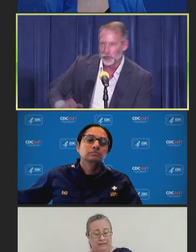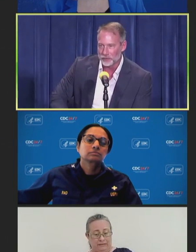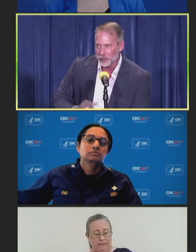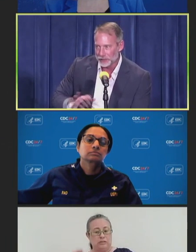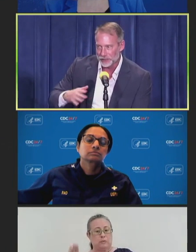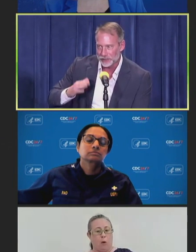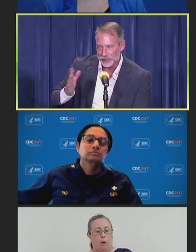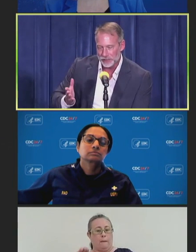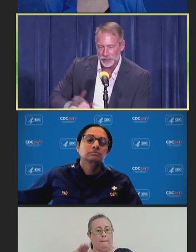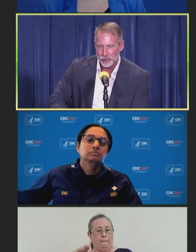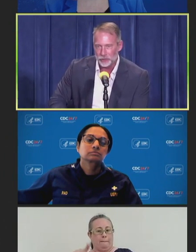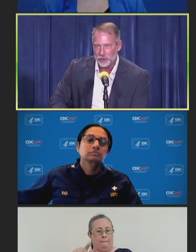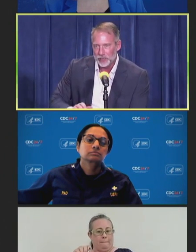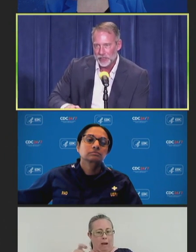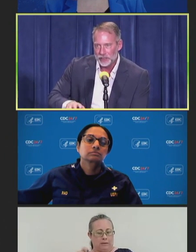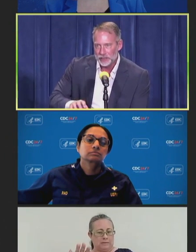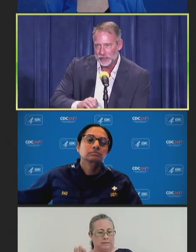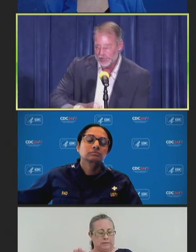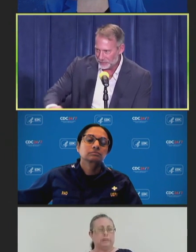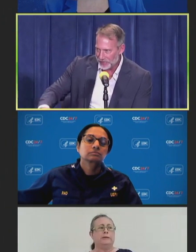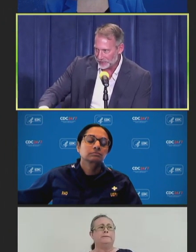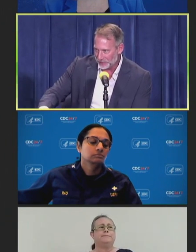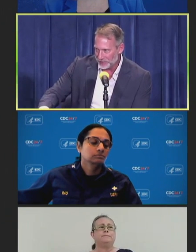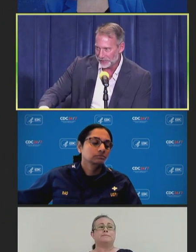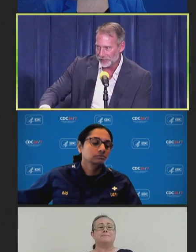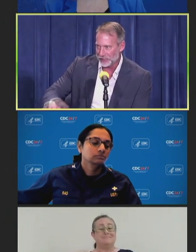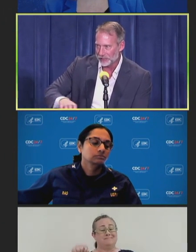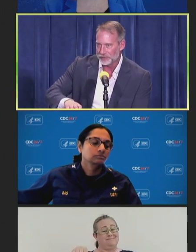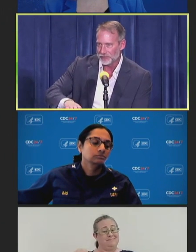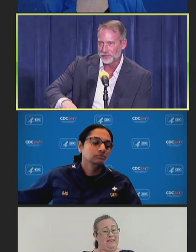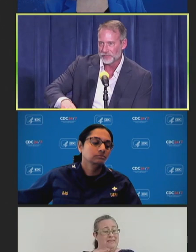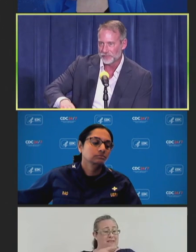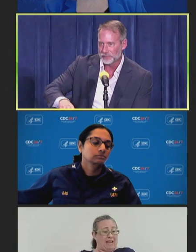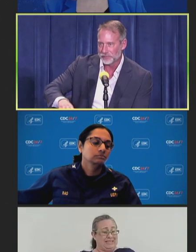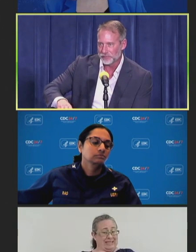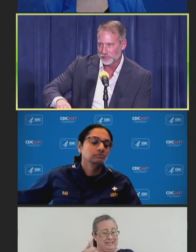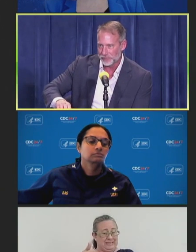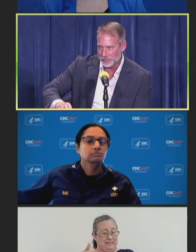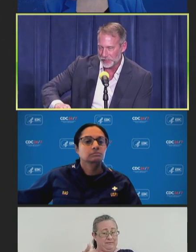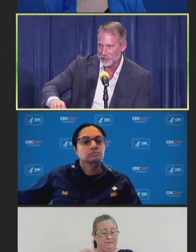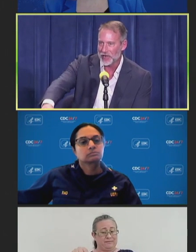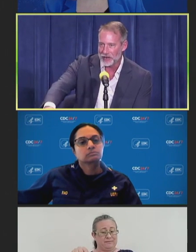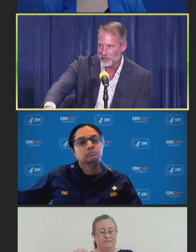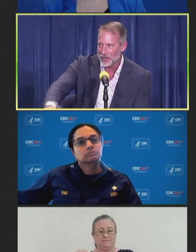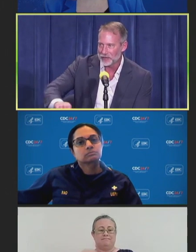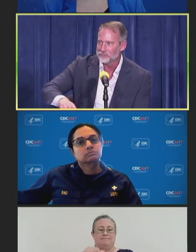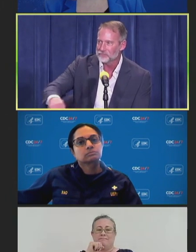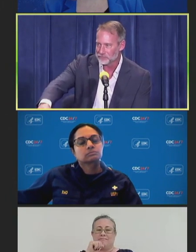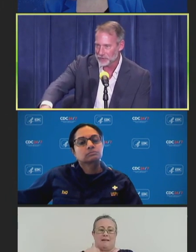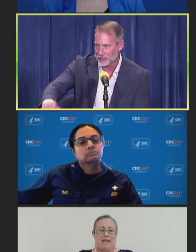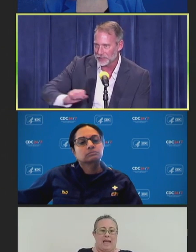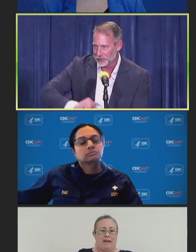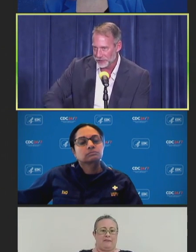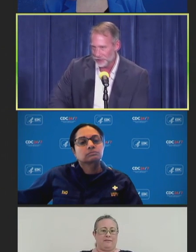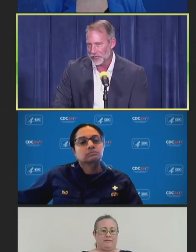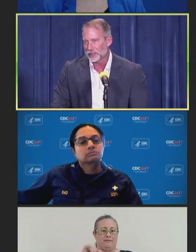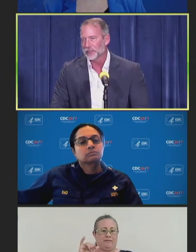whatever. So, even the vaccine itself doesn't have that connotation exactly.